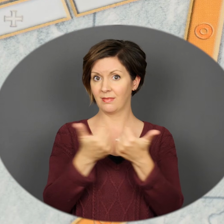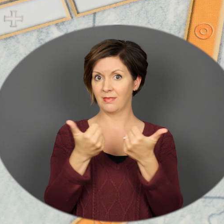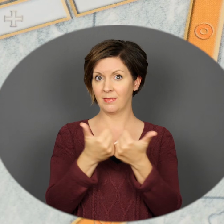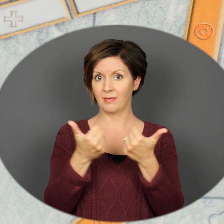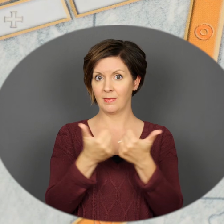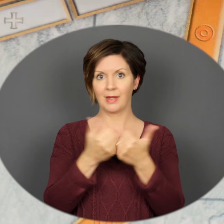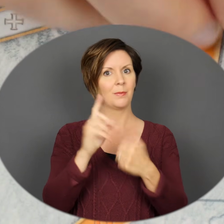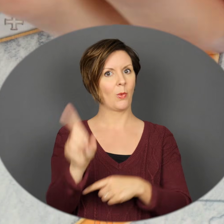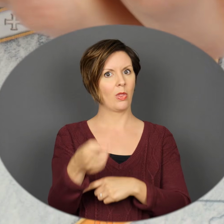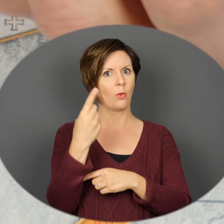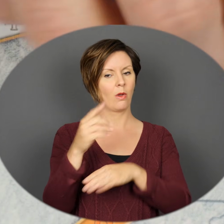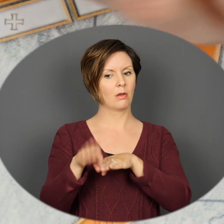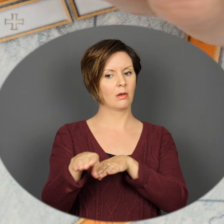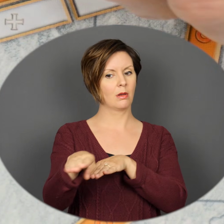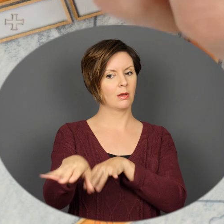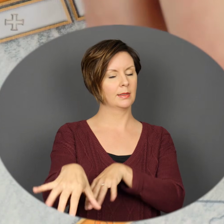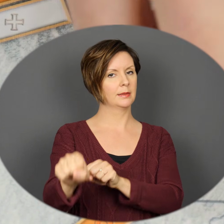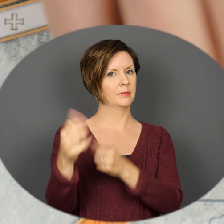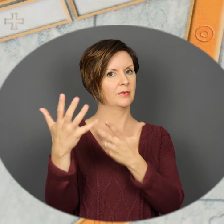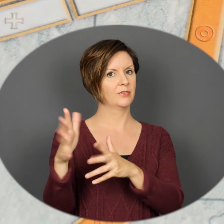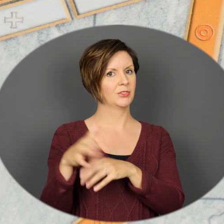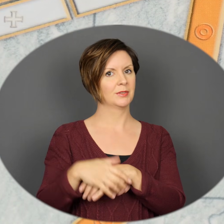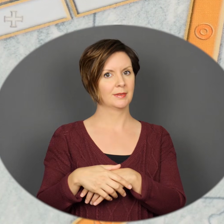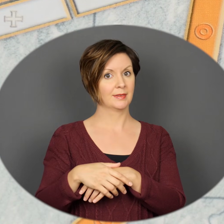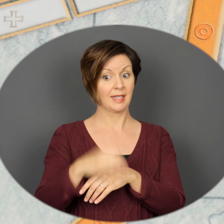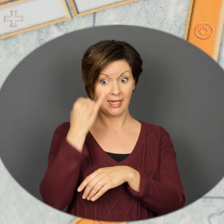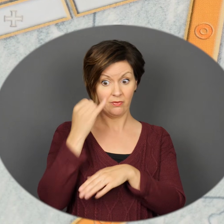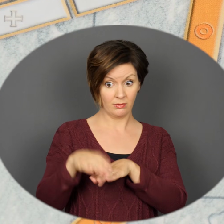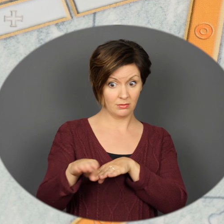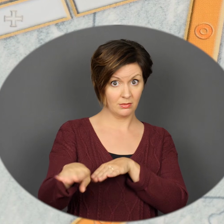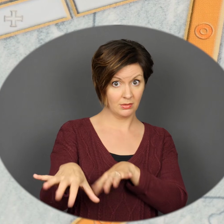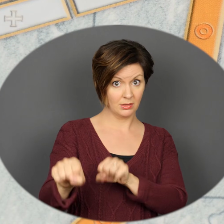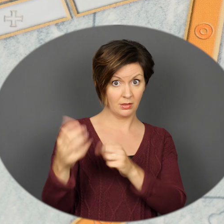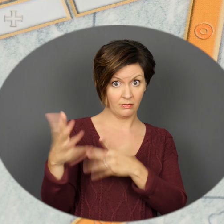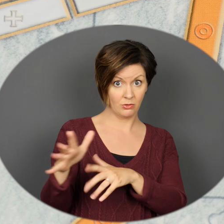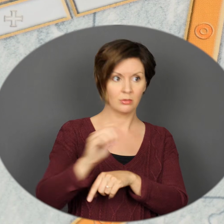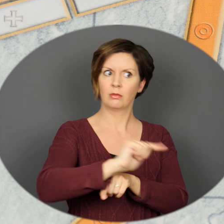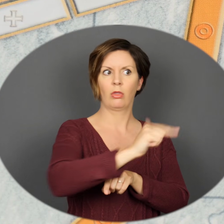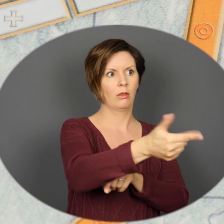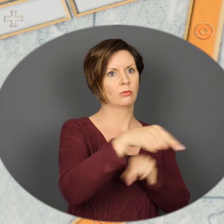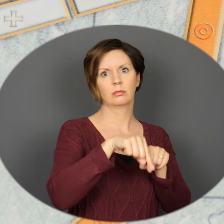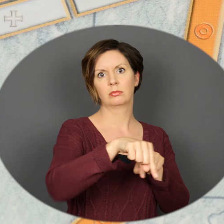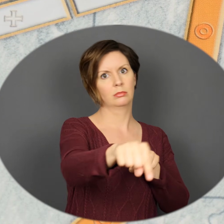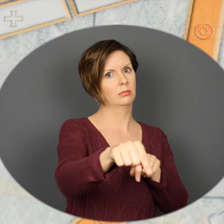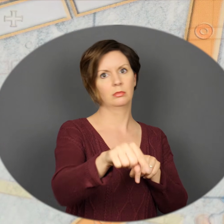one of each double route can be claimed. So as soon as one is chosen, the other can no longer be taken.